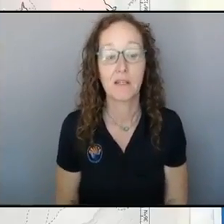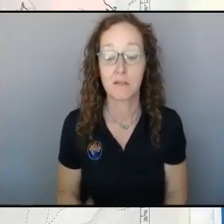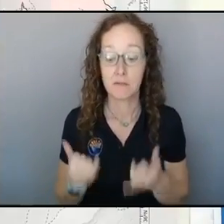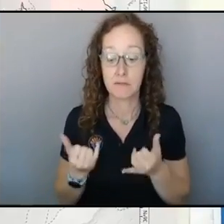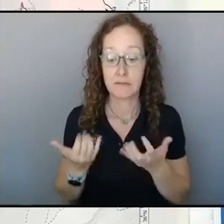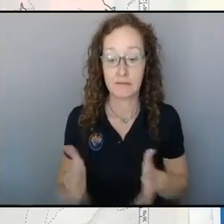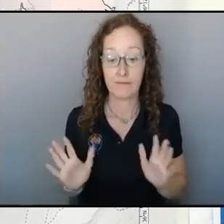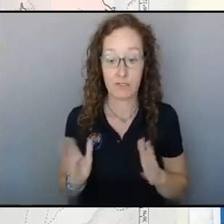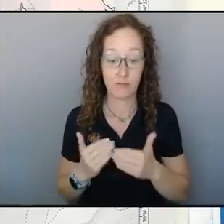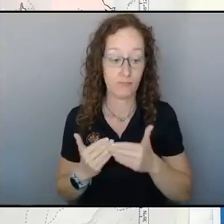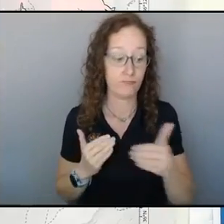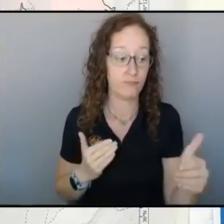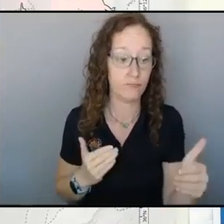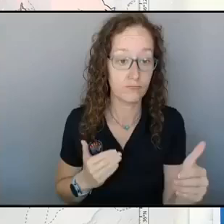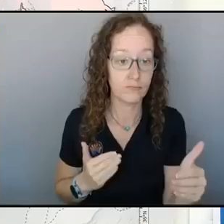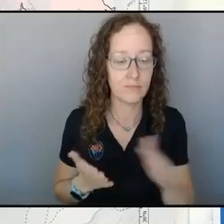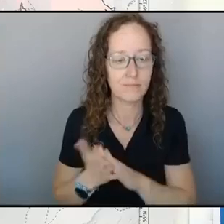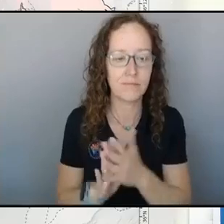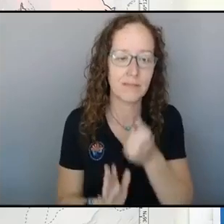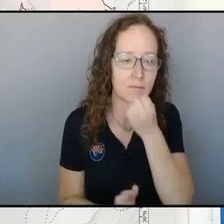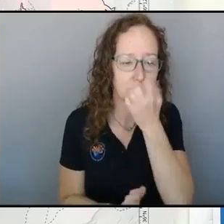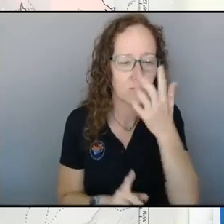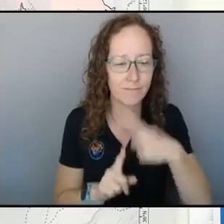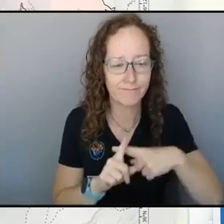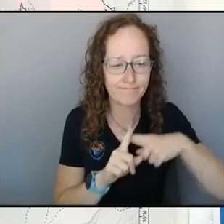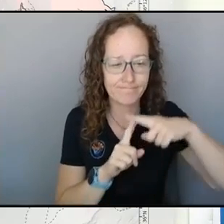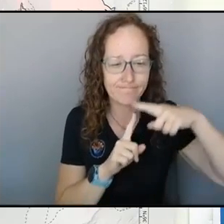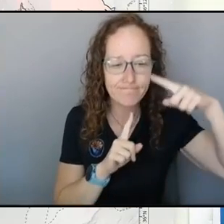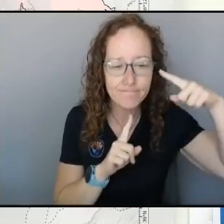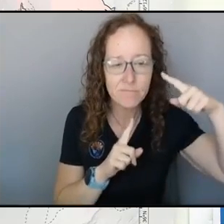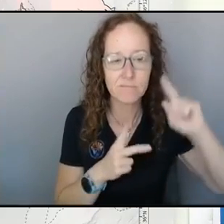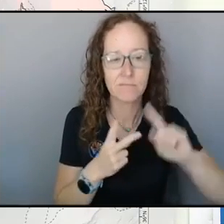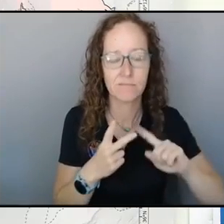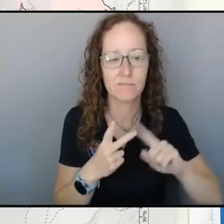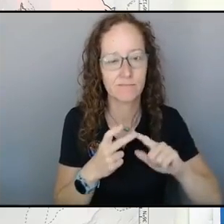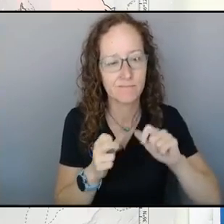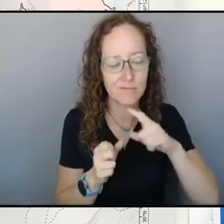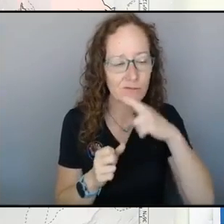trending warmer again continue dry in those single digit